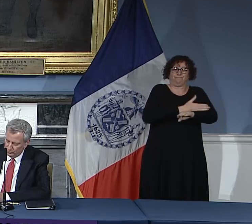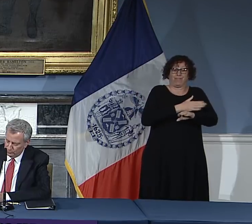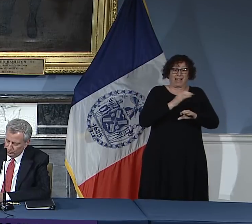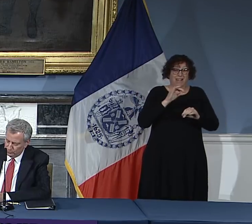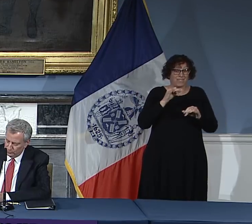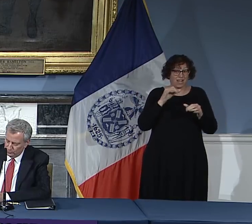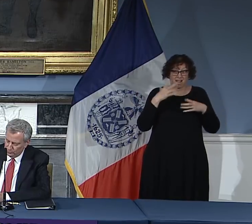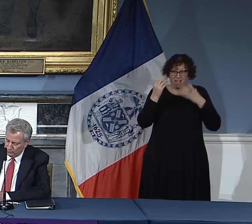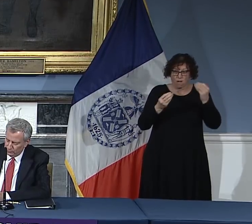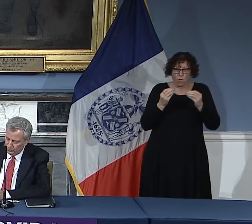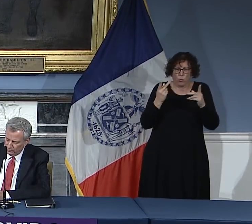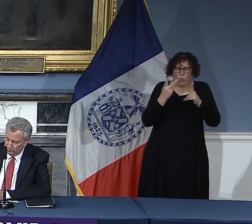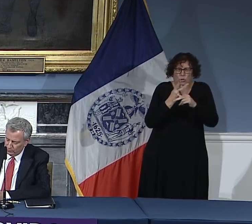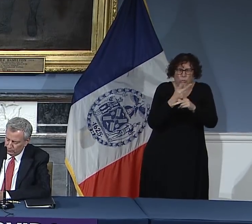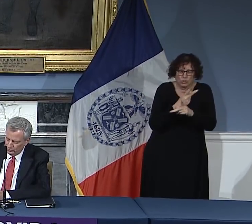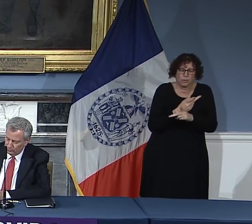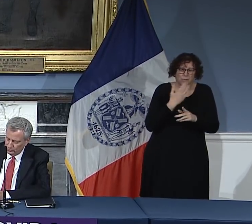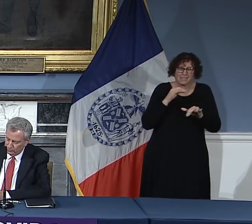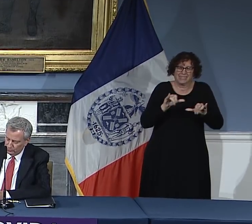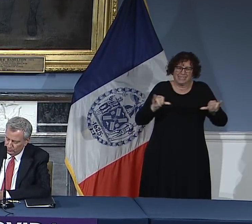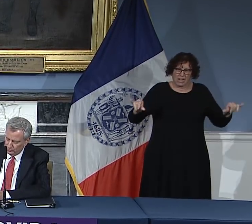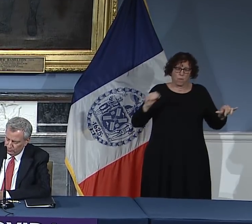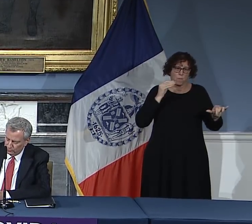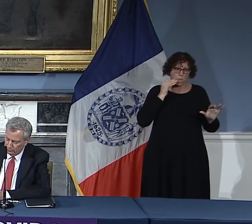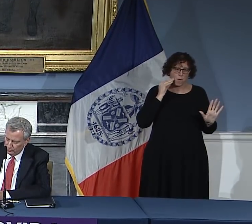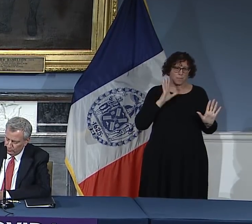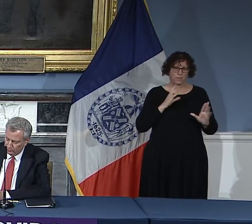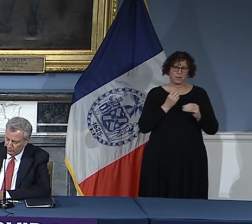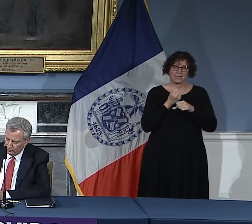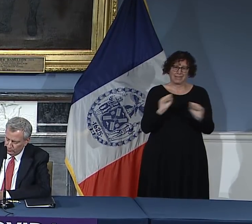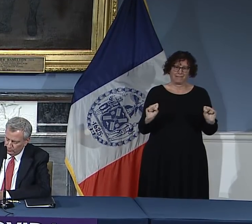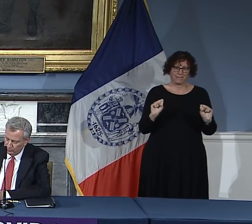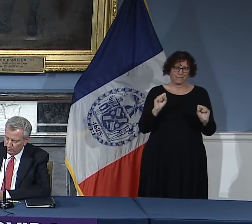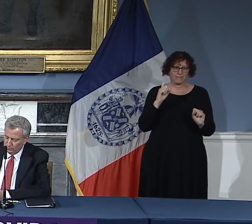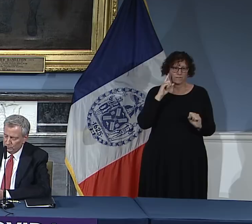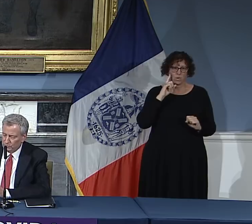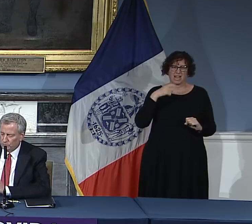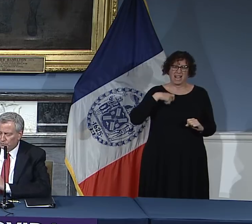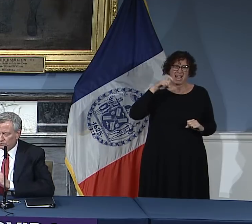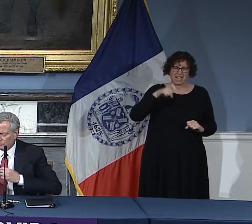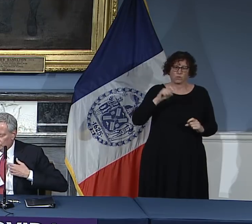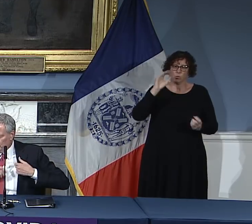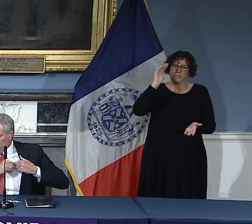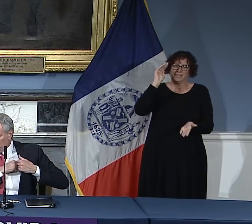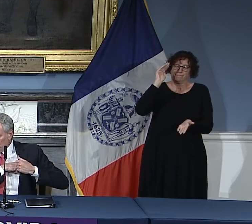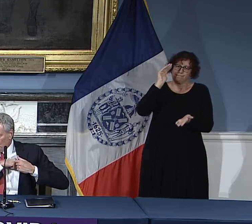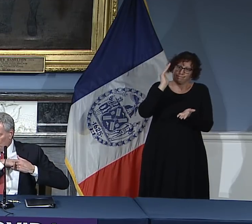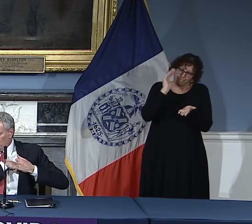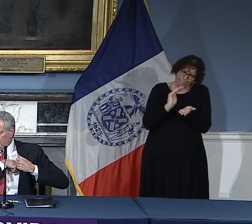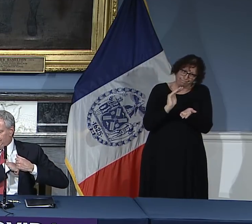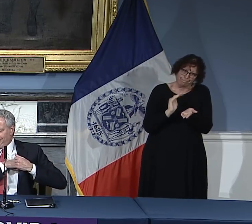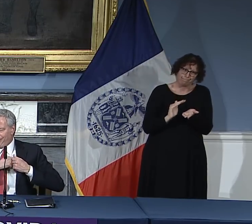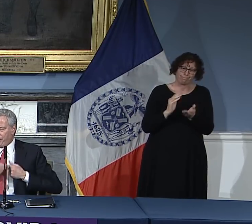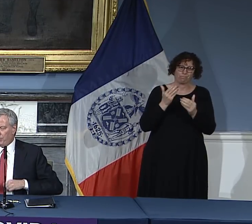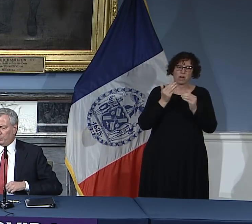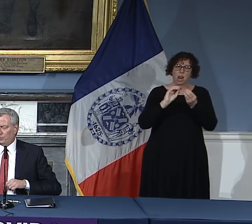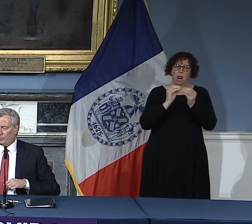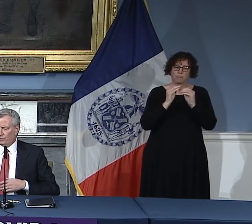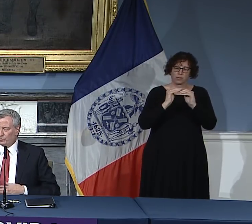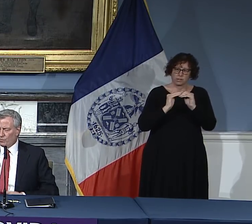RESPONSIBILITY TO ENSURE THAT WE TAKE EVERY MEASURE POSSIBLE SOH TAT WE MINIMIZE THE